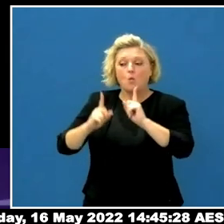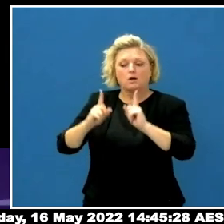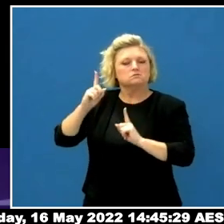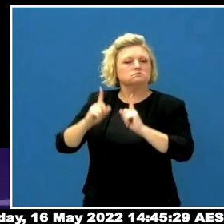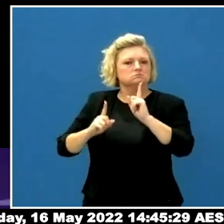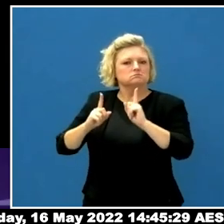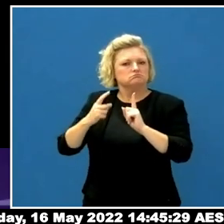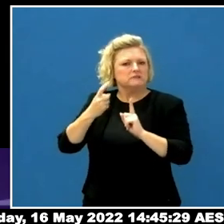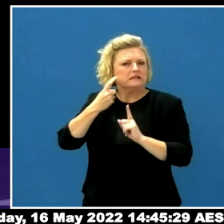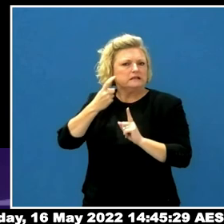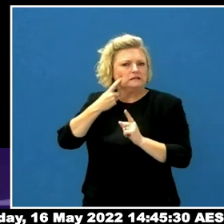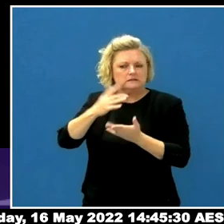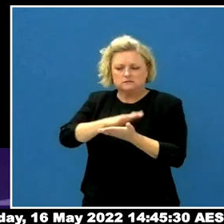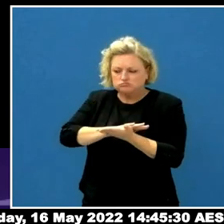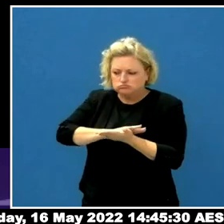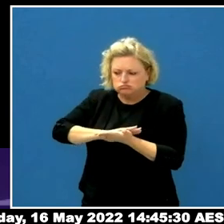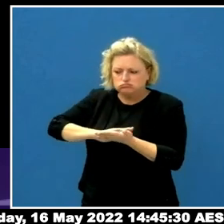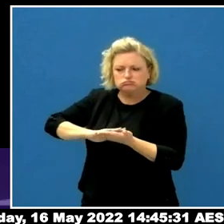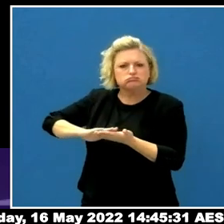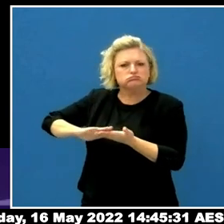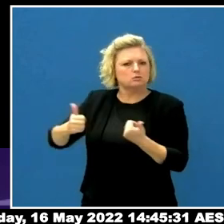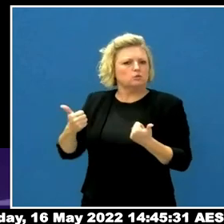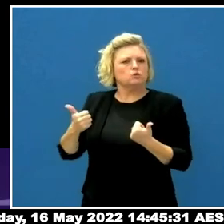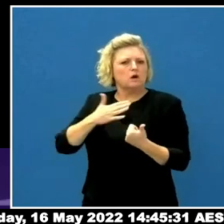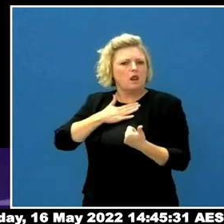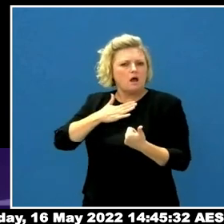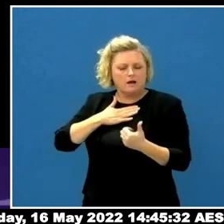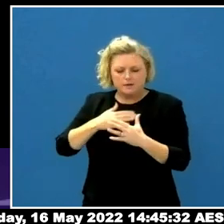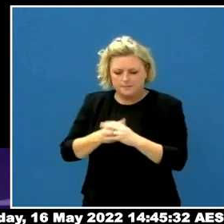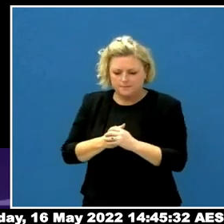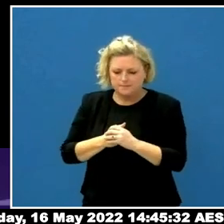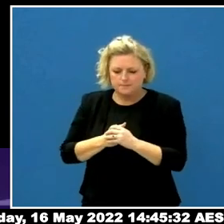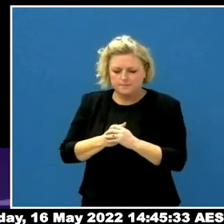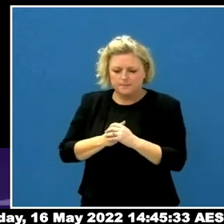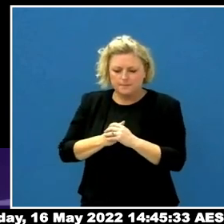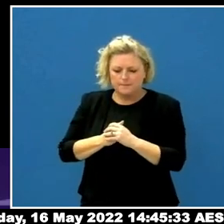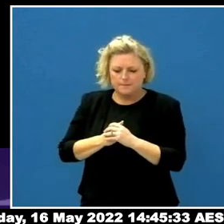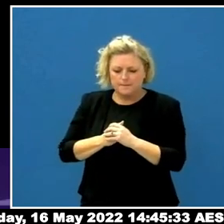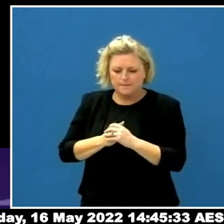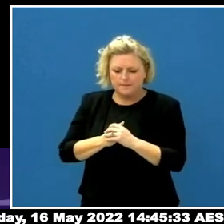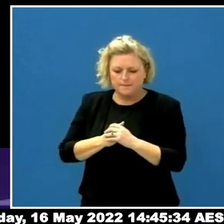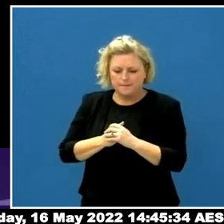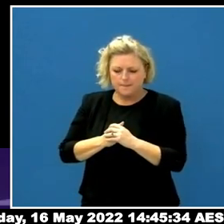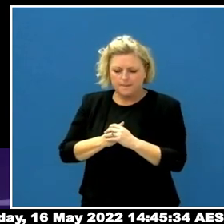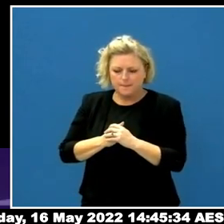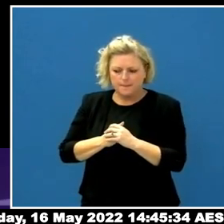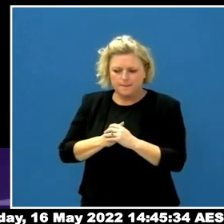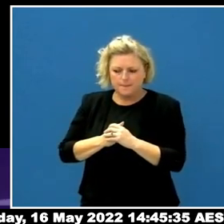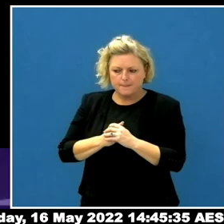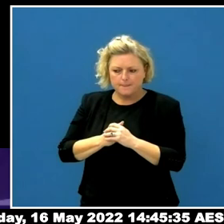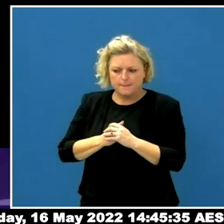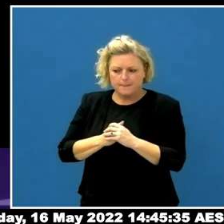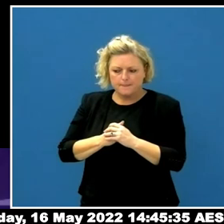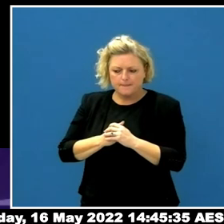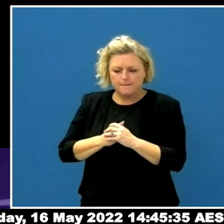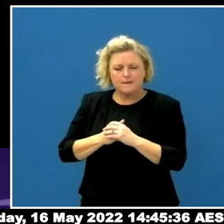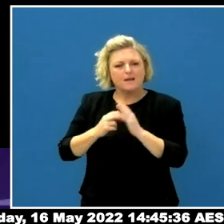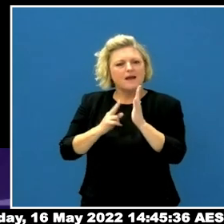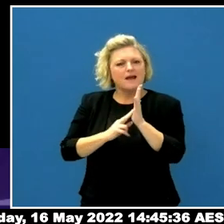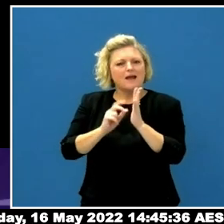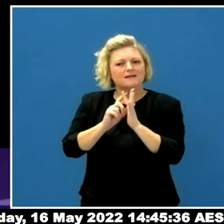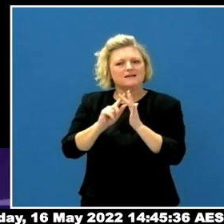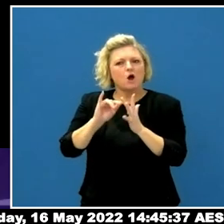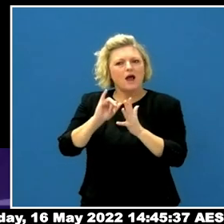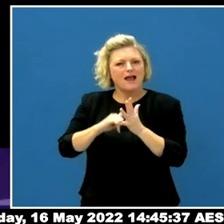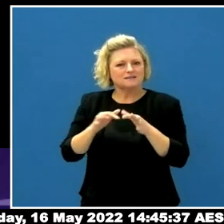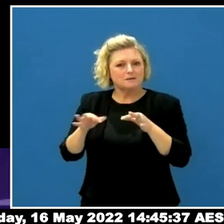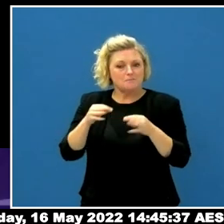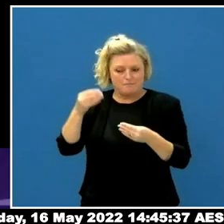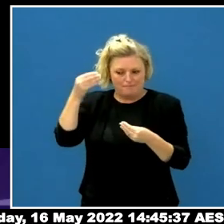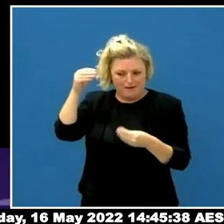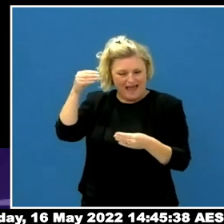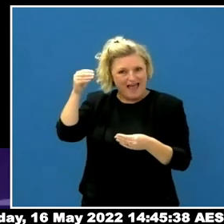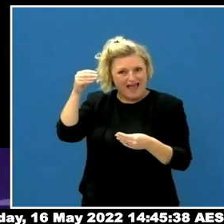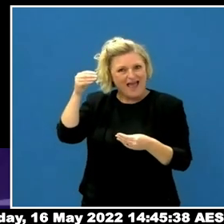that he has, is it fair to say that the NDIS plan is now delivering what you wanted